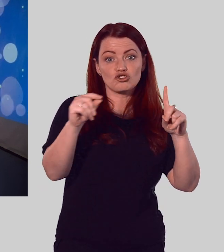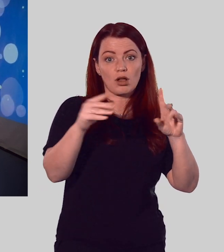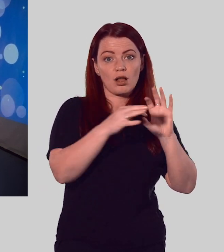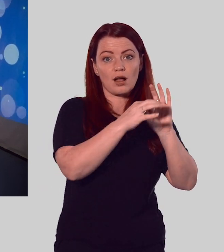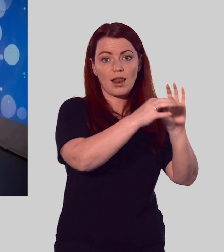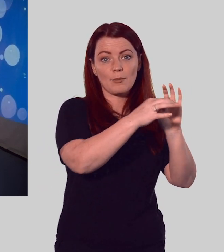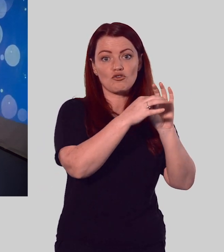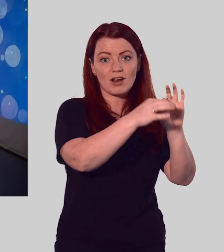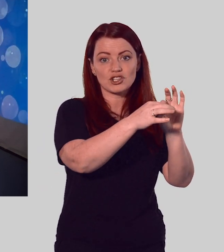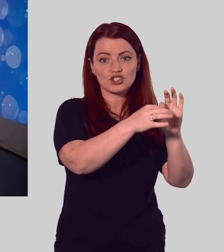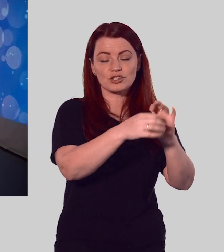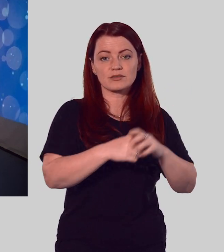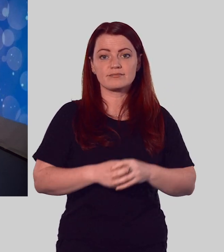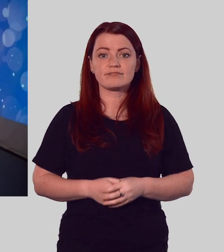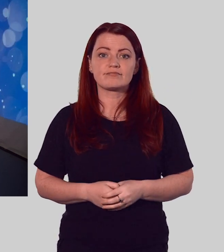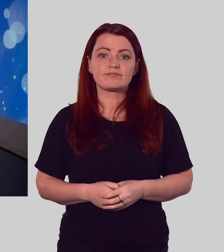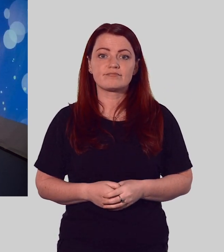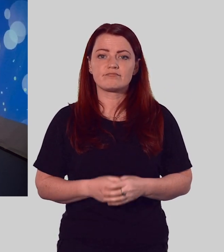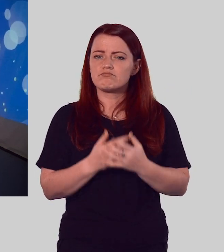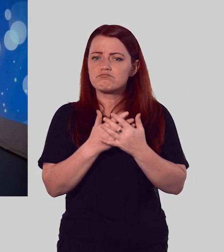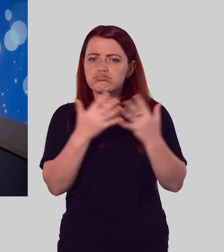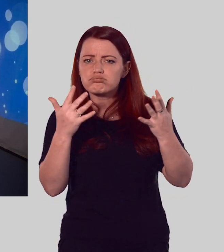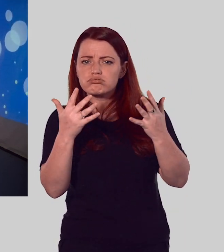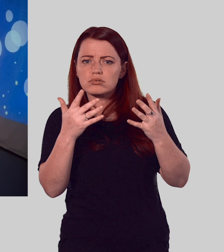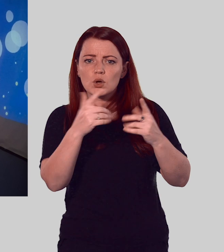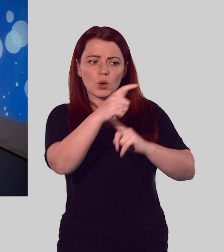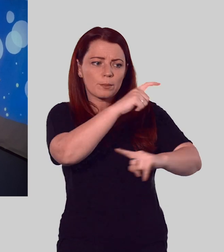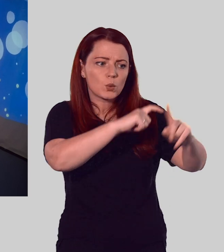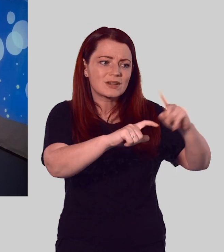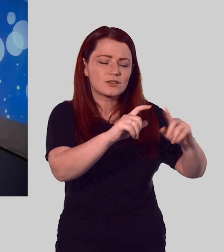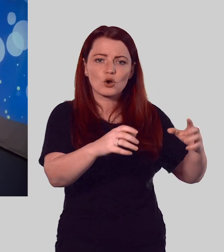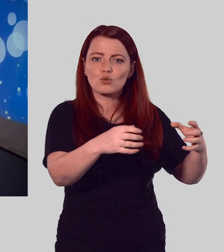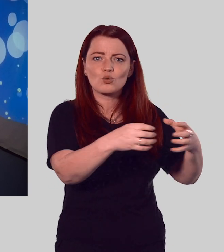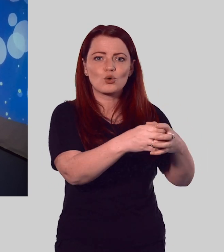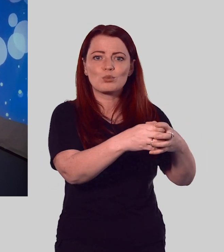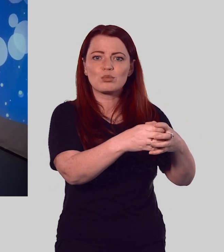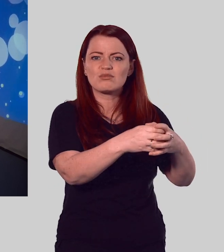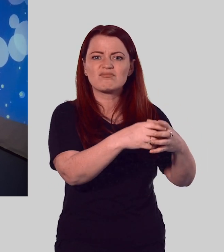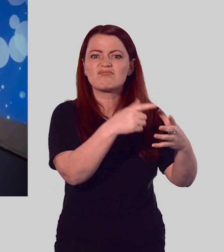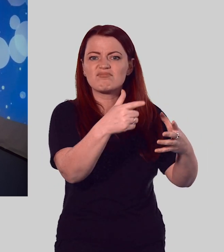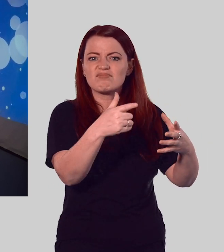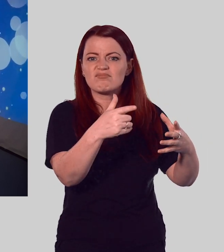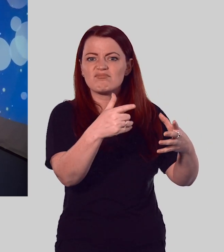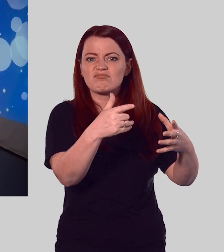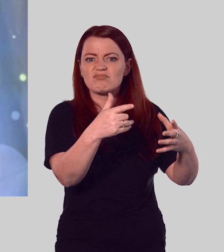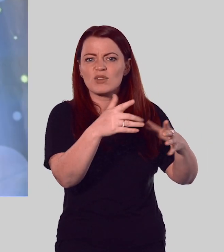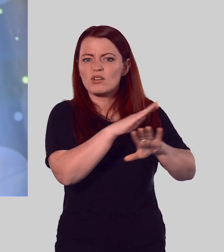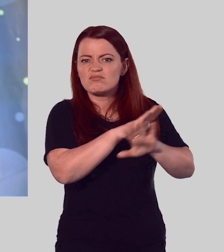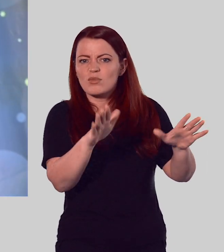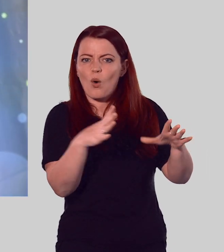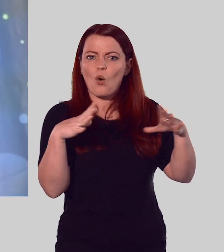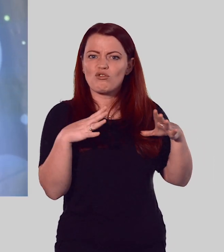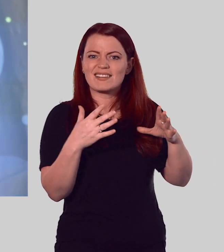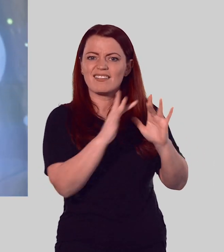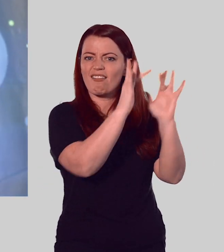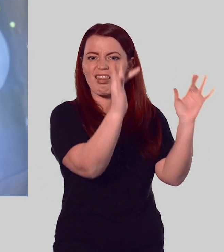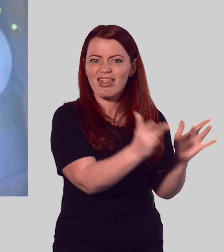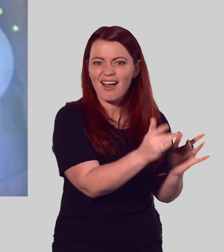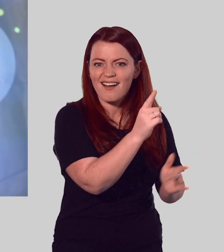Many communities and groups do not already exist online, in a Facebook group for instance and although many groups